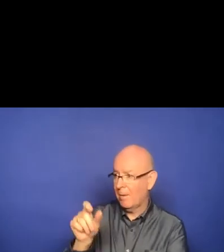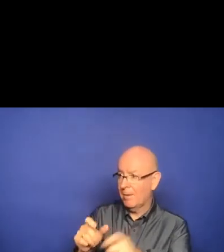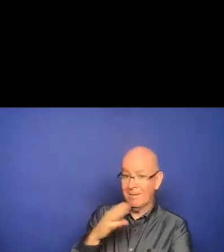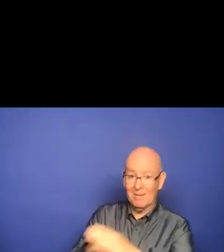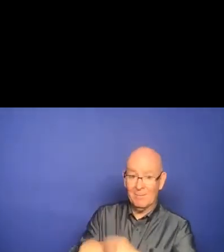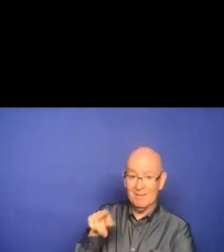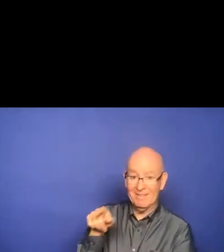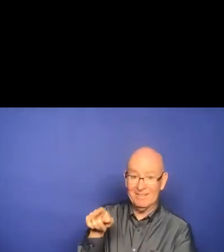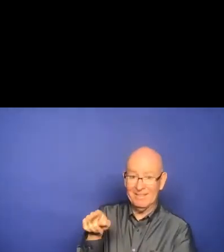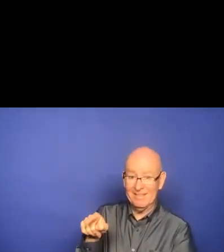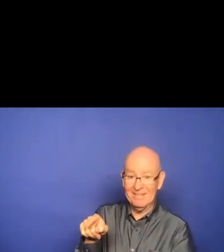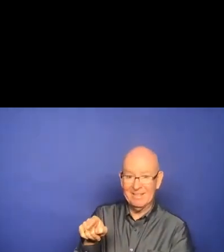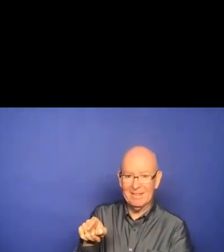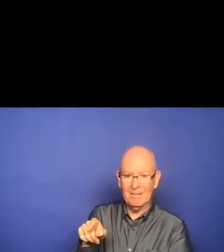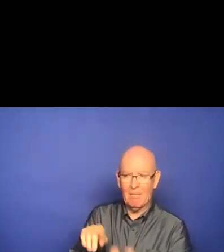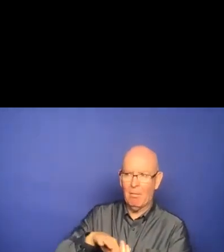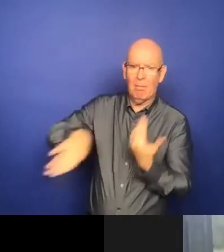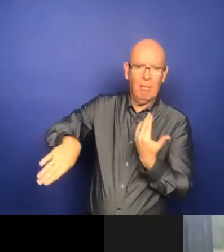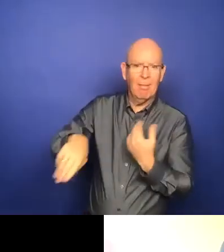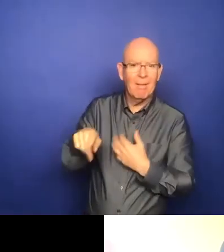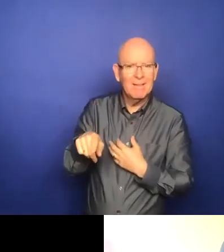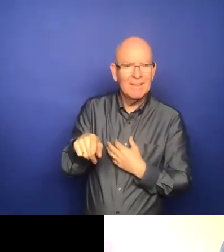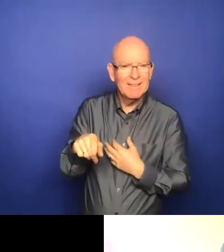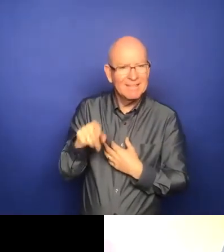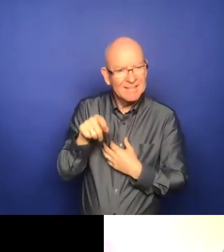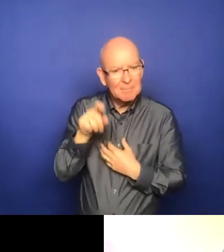. >> CHAIR: Thank